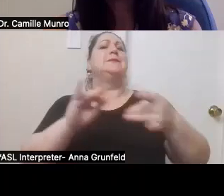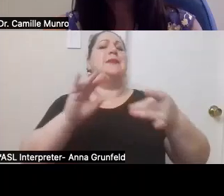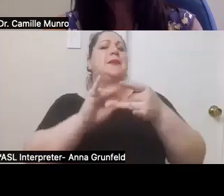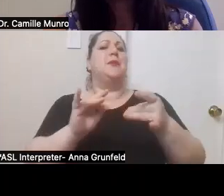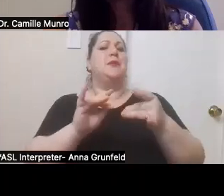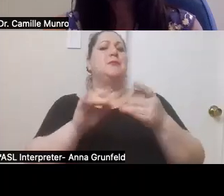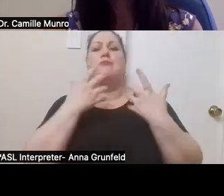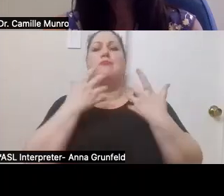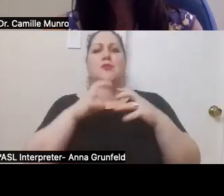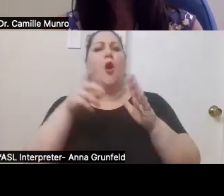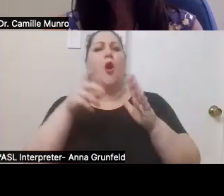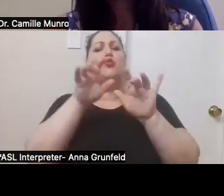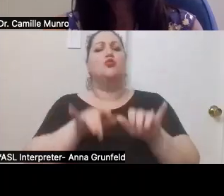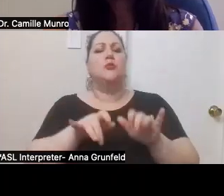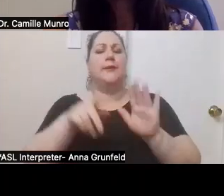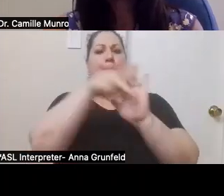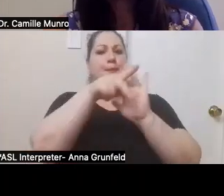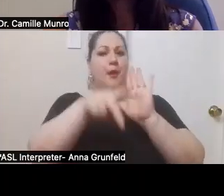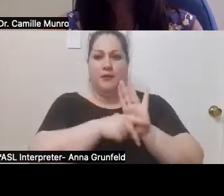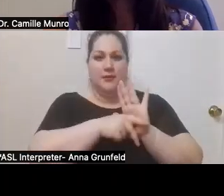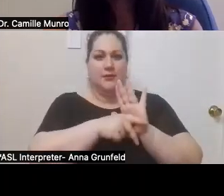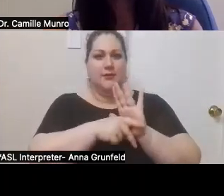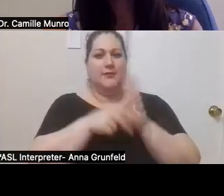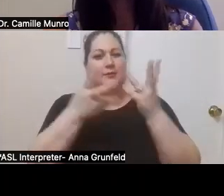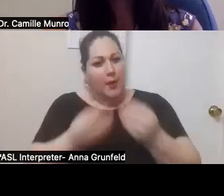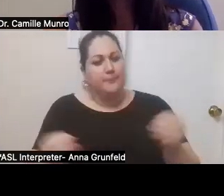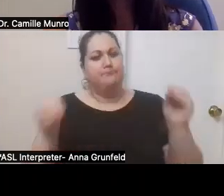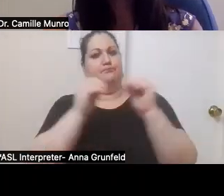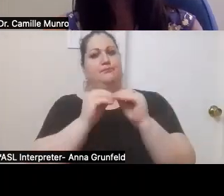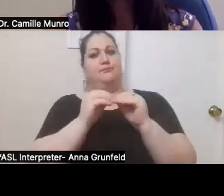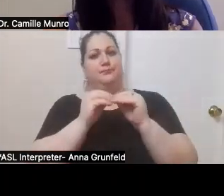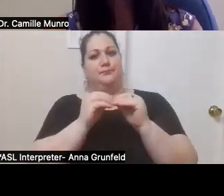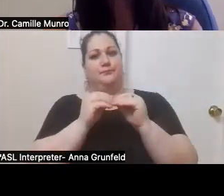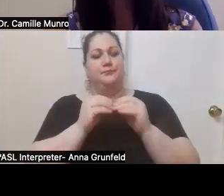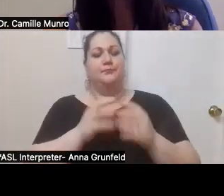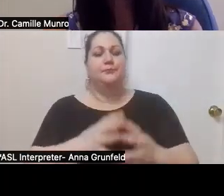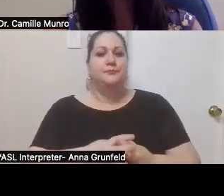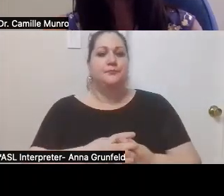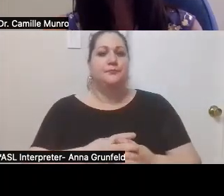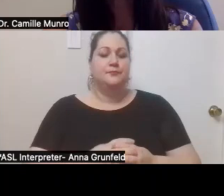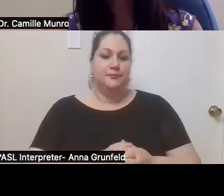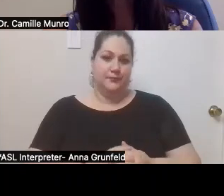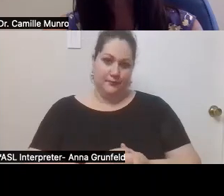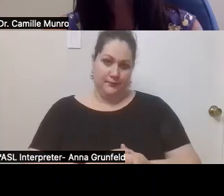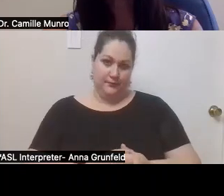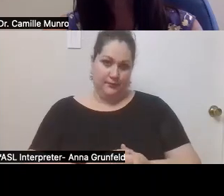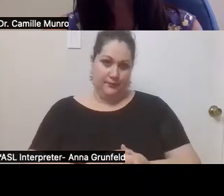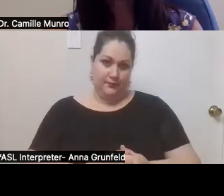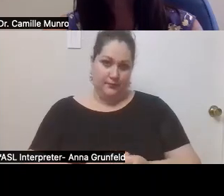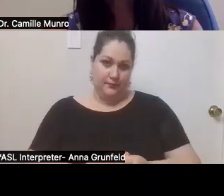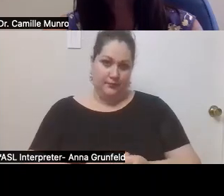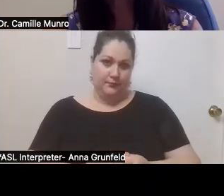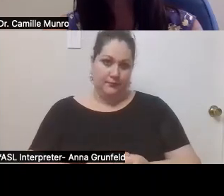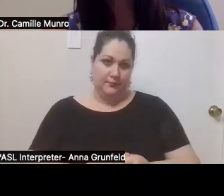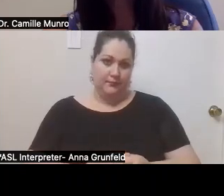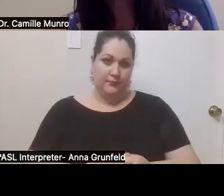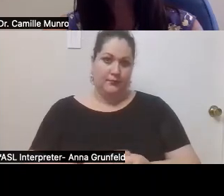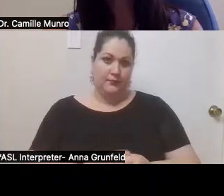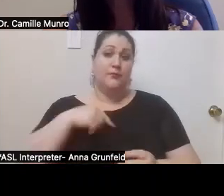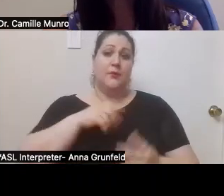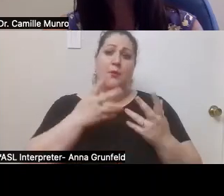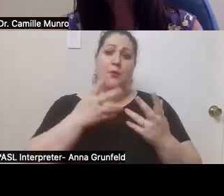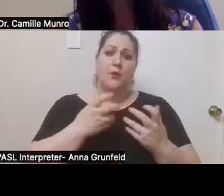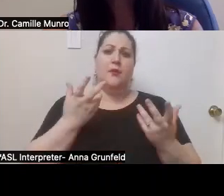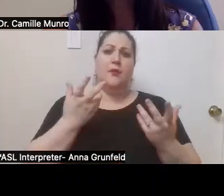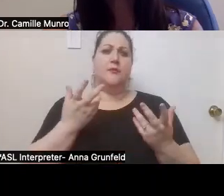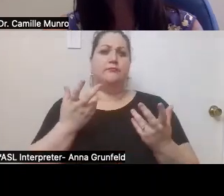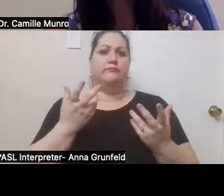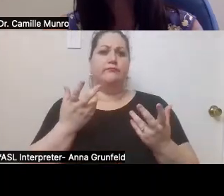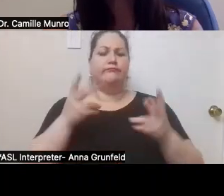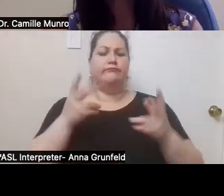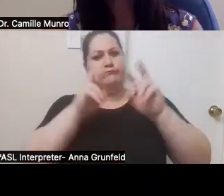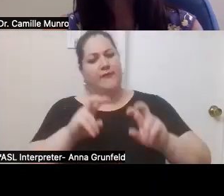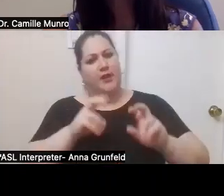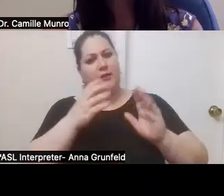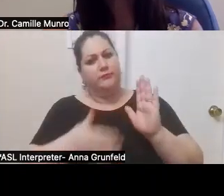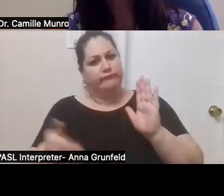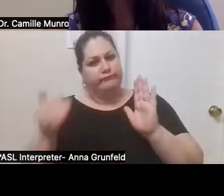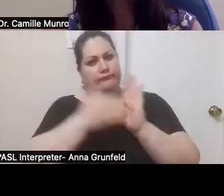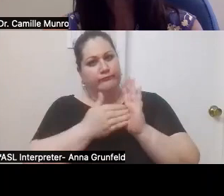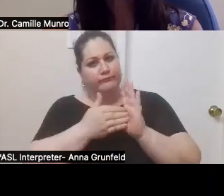And we want to, have, re-evaluate our survey data to assess self-reported